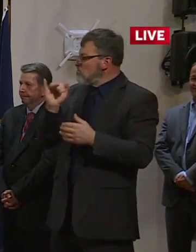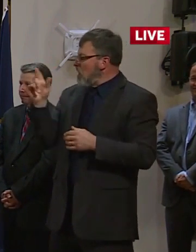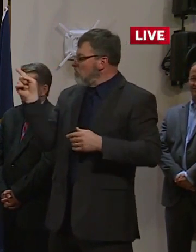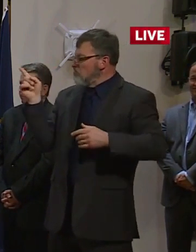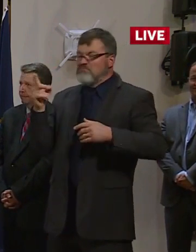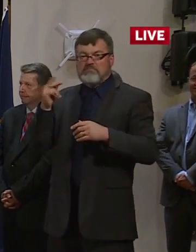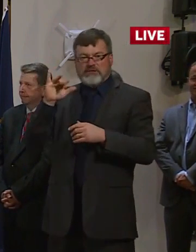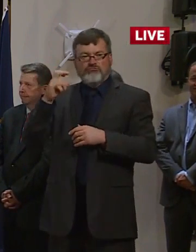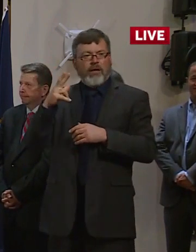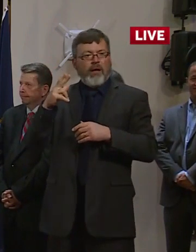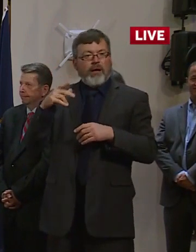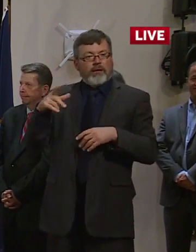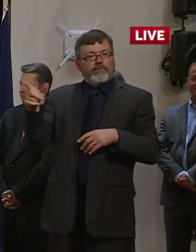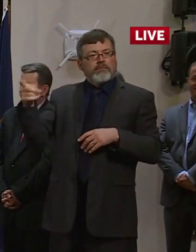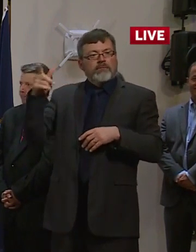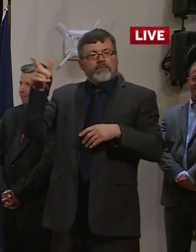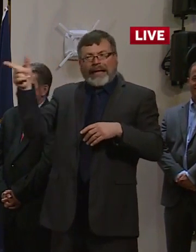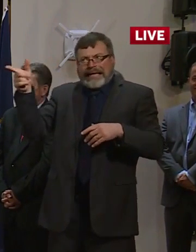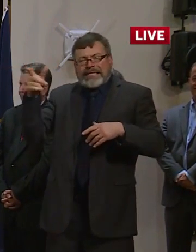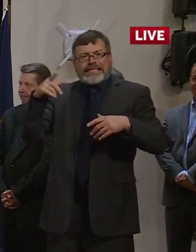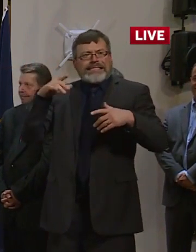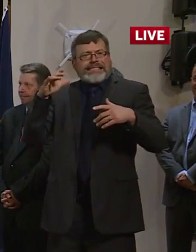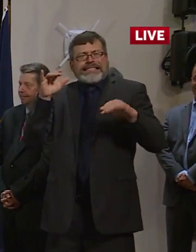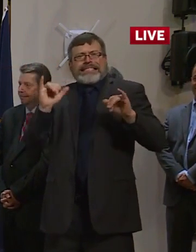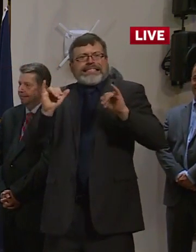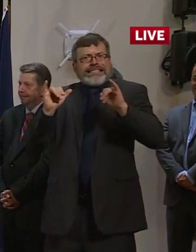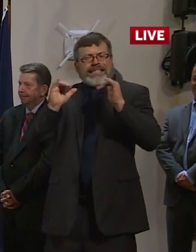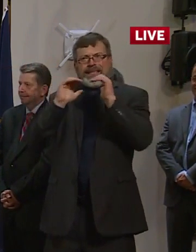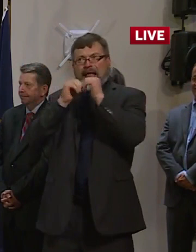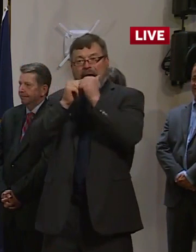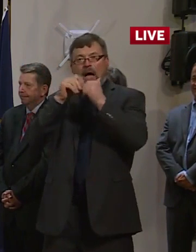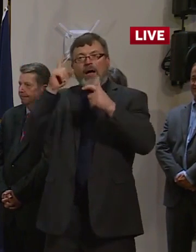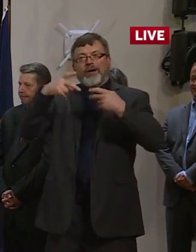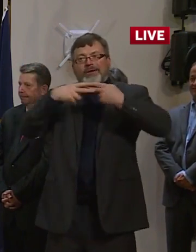FINANCIAL REGULATION BACK IN 2017, I DON’T THINK HE WAS